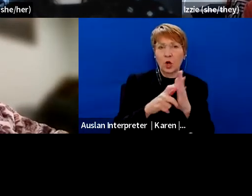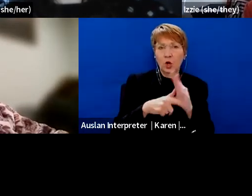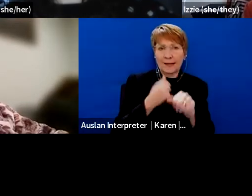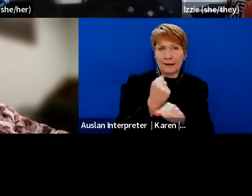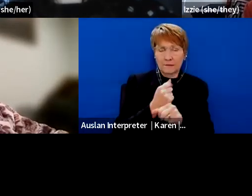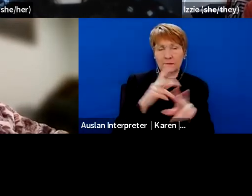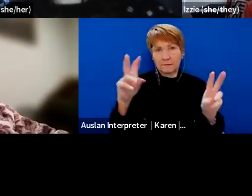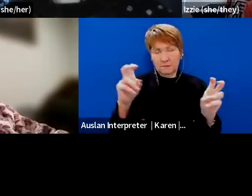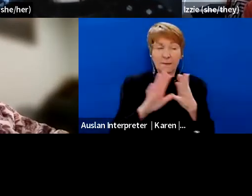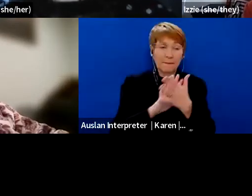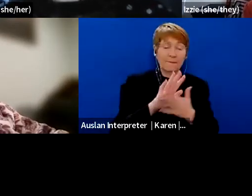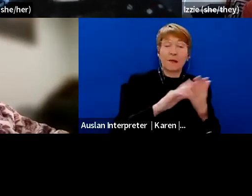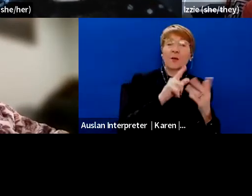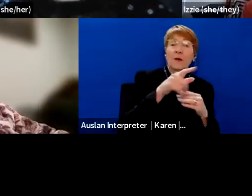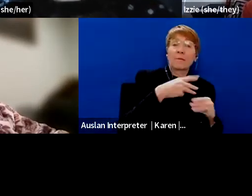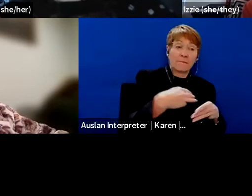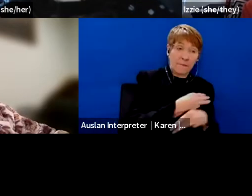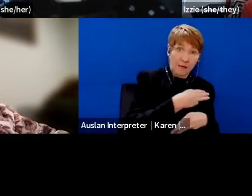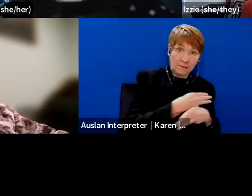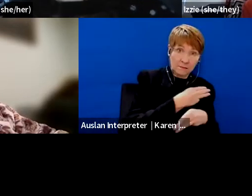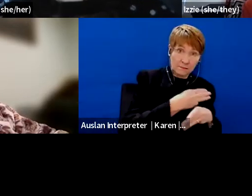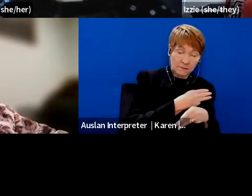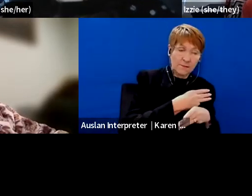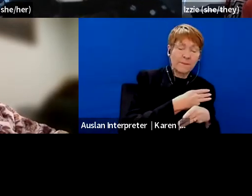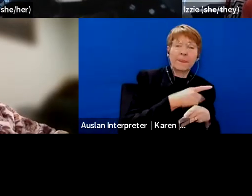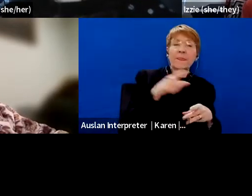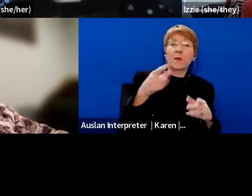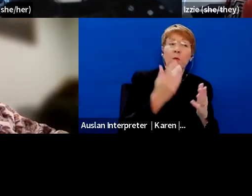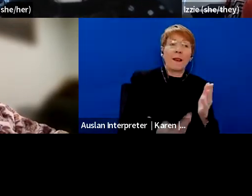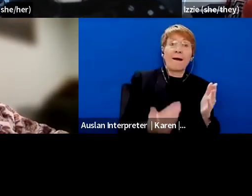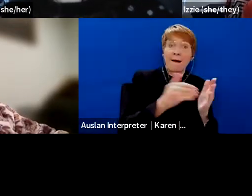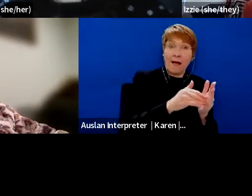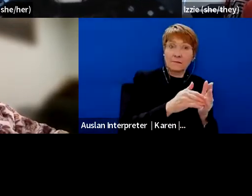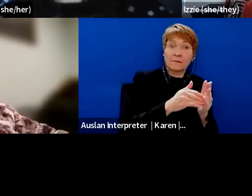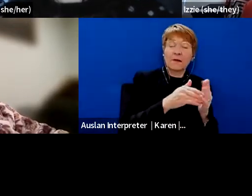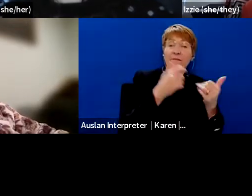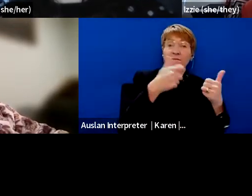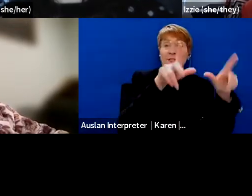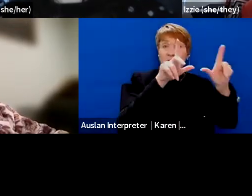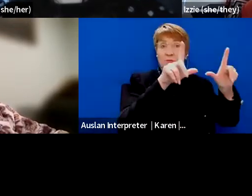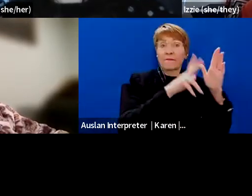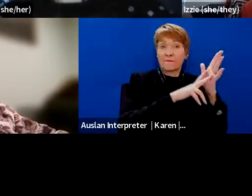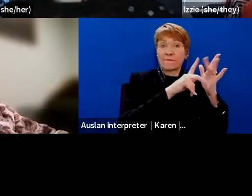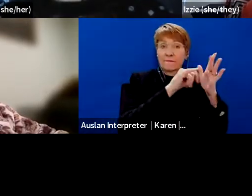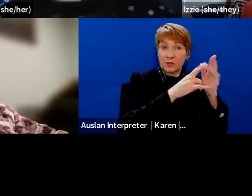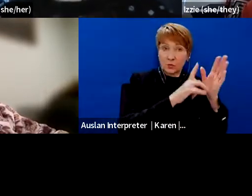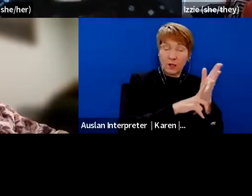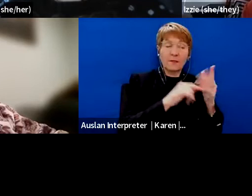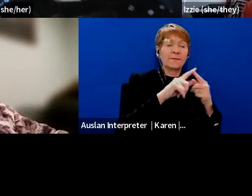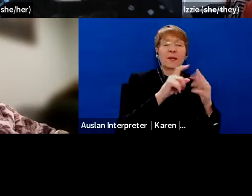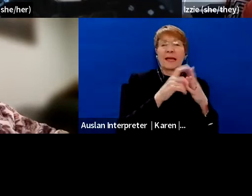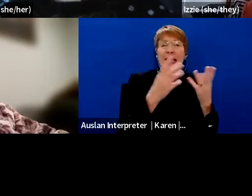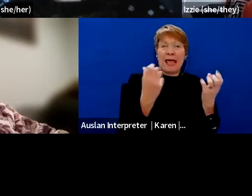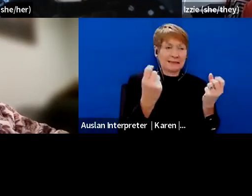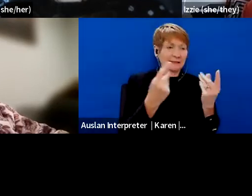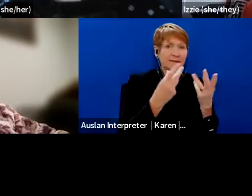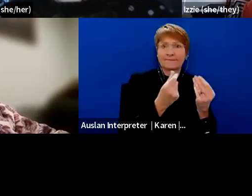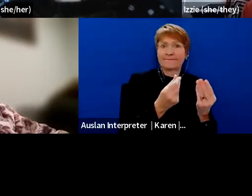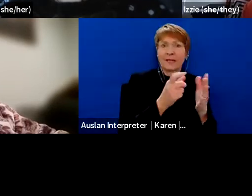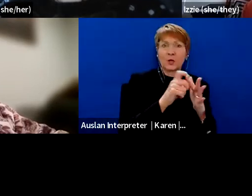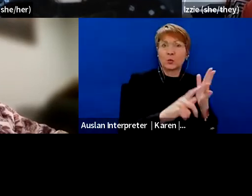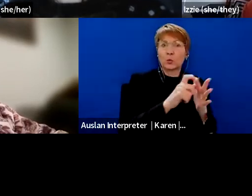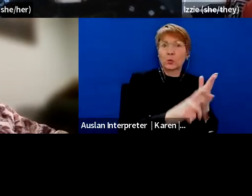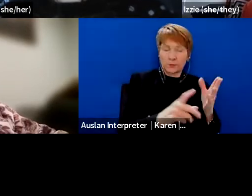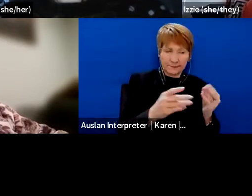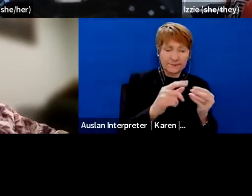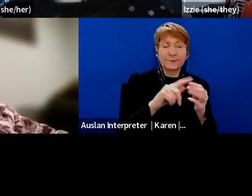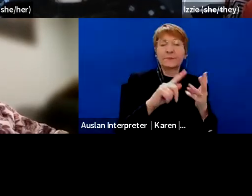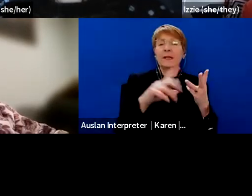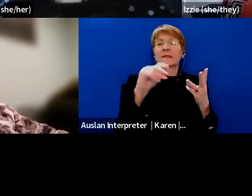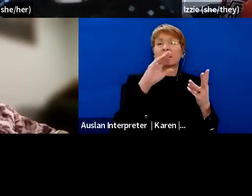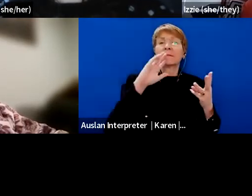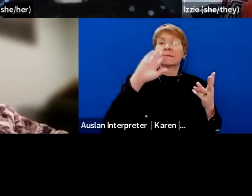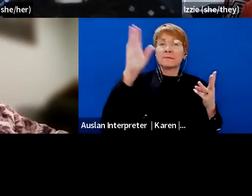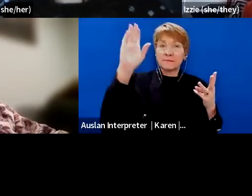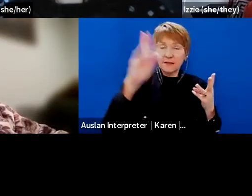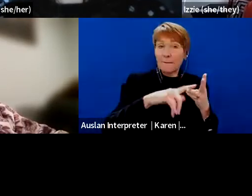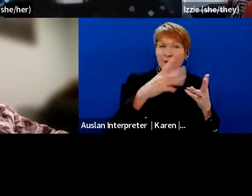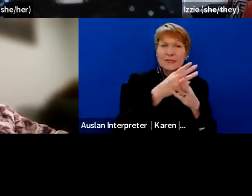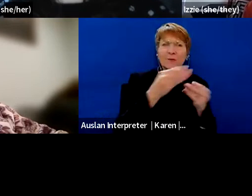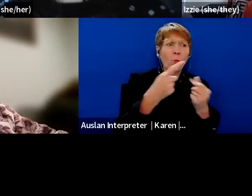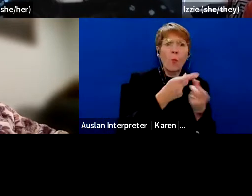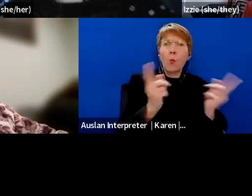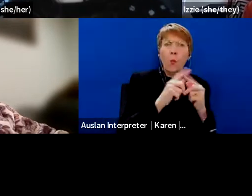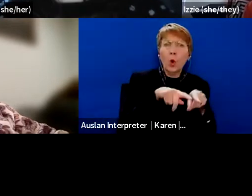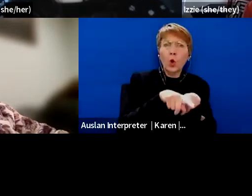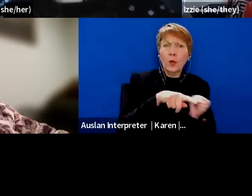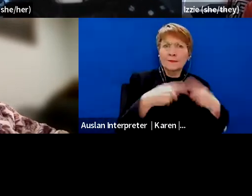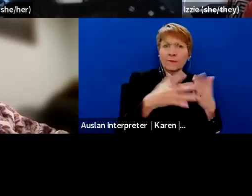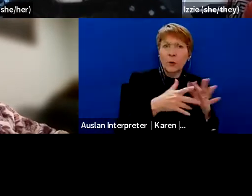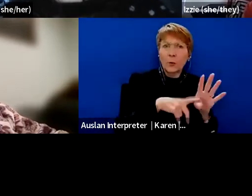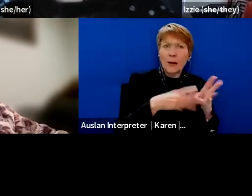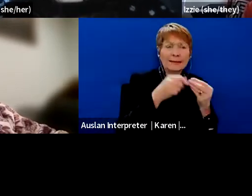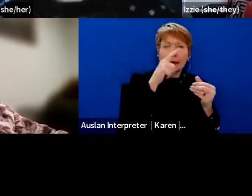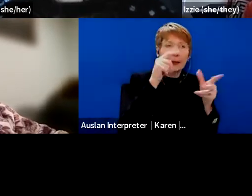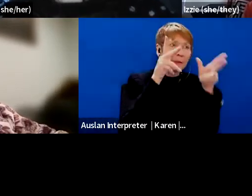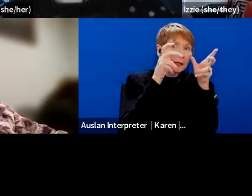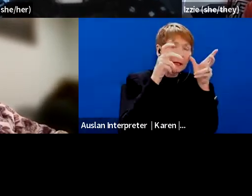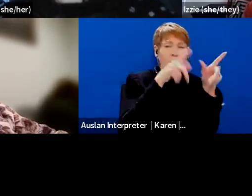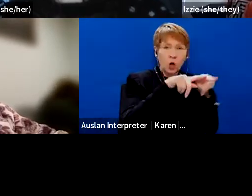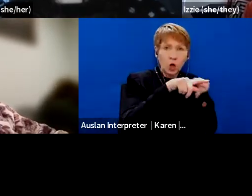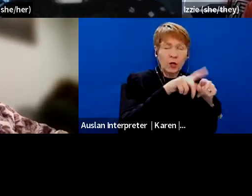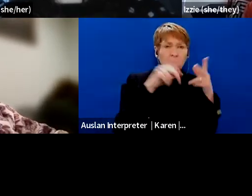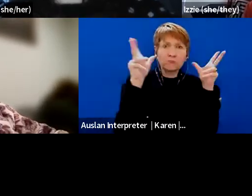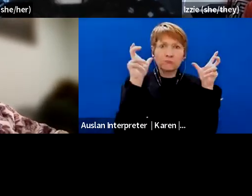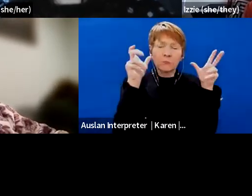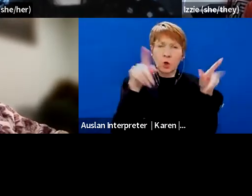So for example, you might have a lesson on math, and you might include a visual aspect, he might include a doing expect she might include a session where you're talking for those all audio learners and really checking up and doing the learning and all